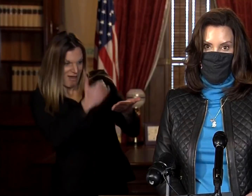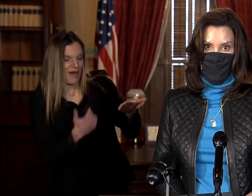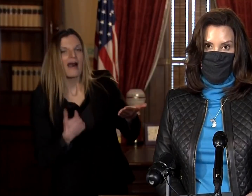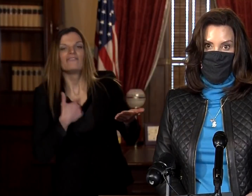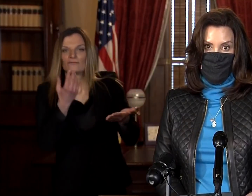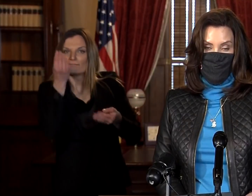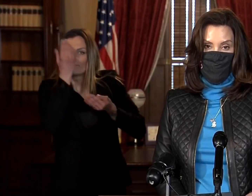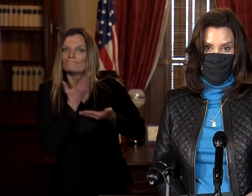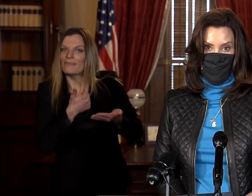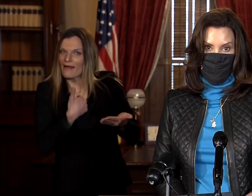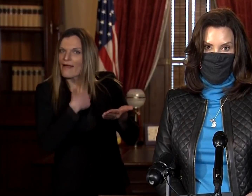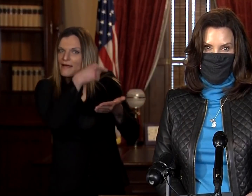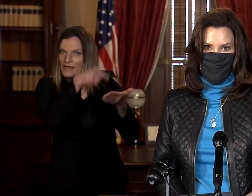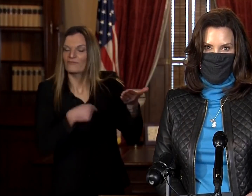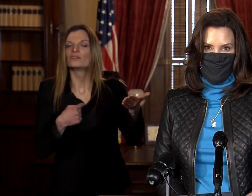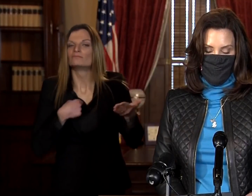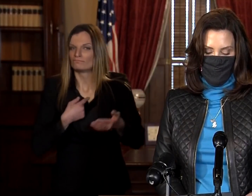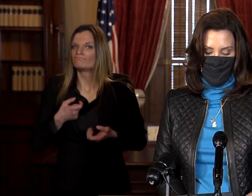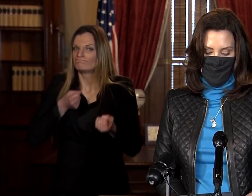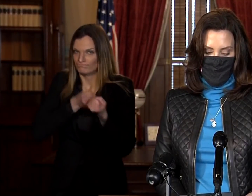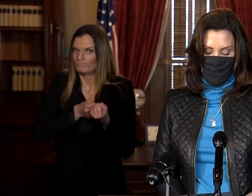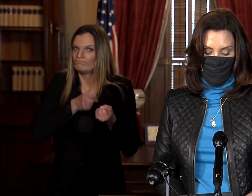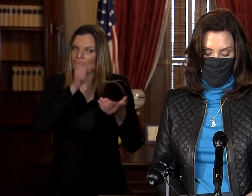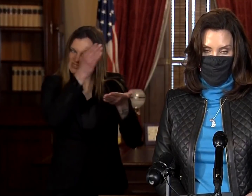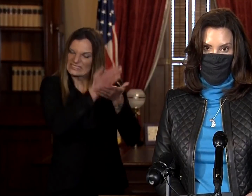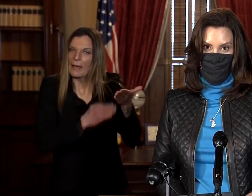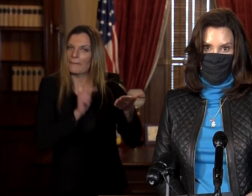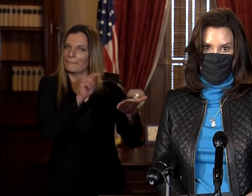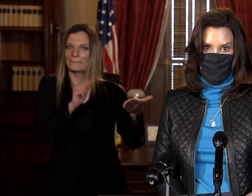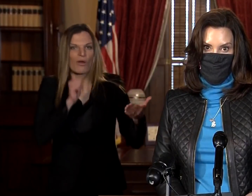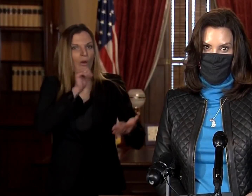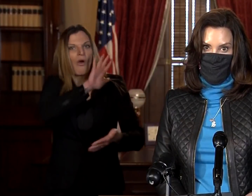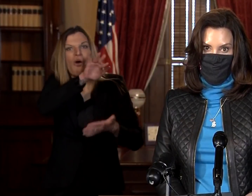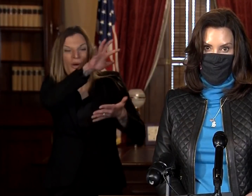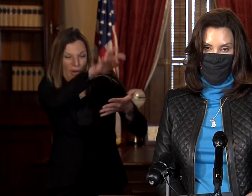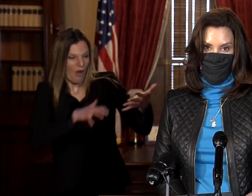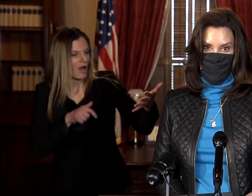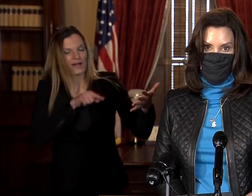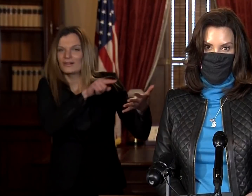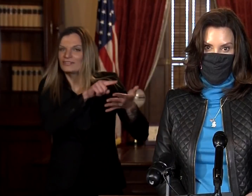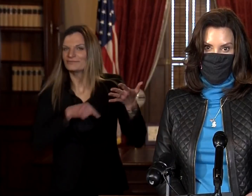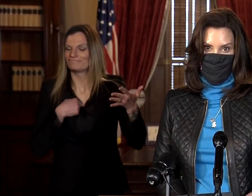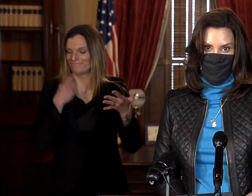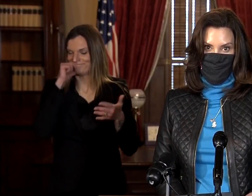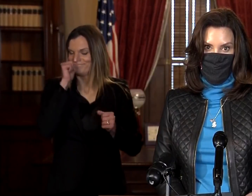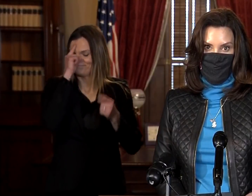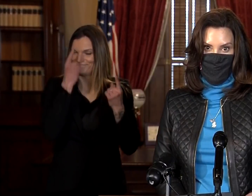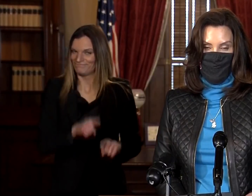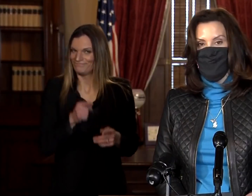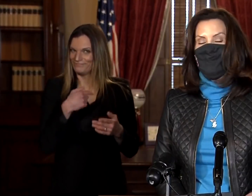businesses that have been impacted by Covid, so we have impacted by Covid, so we have helped, but this went too far, helped, but this went too far, because it is really important